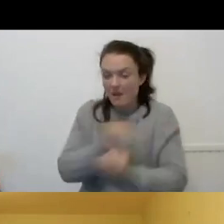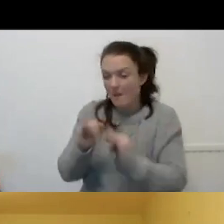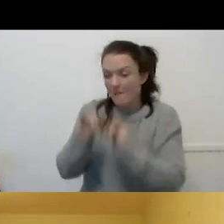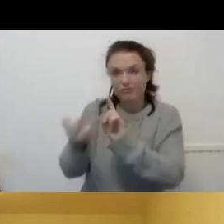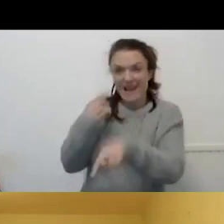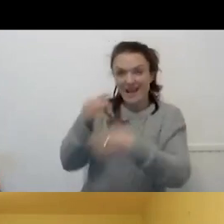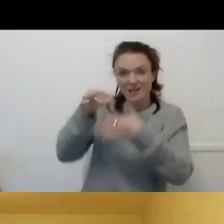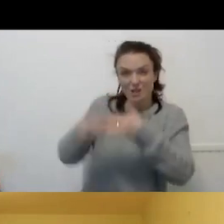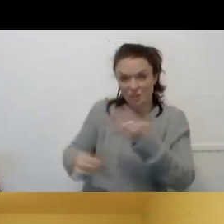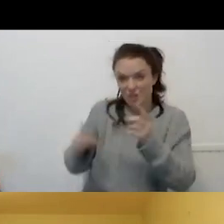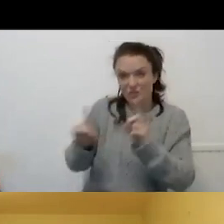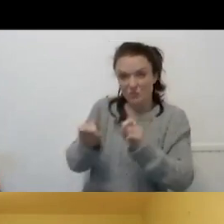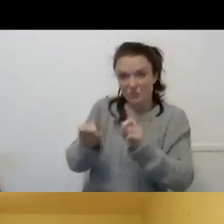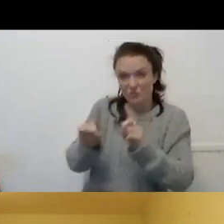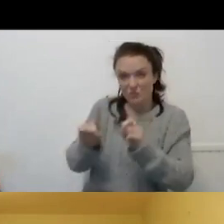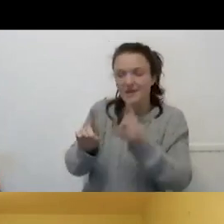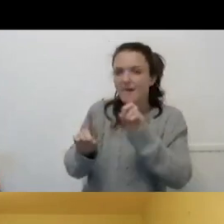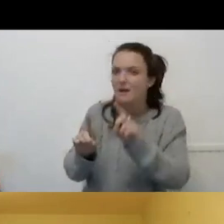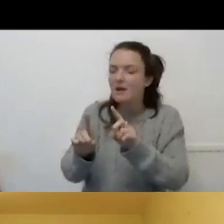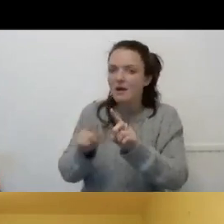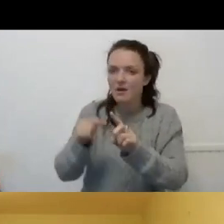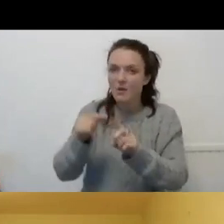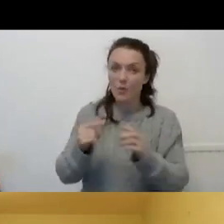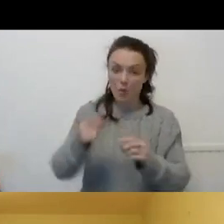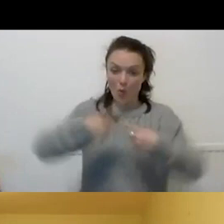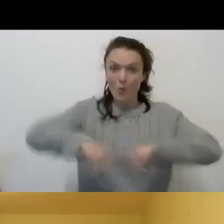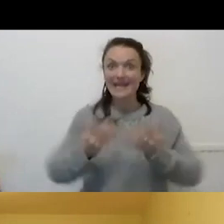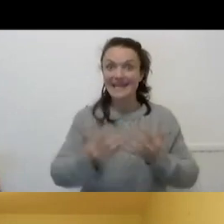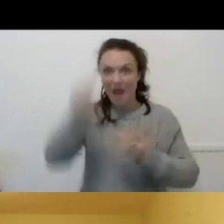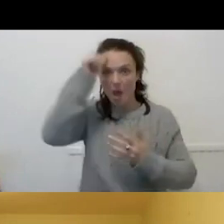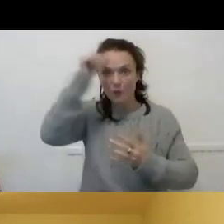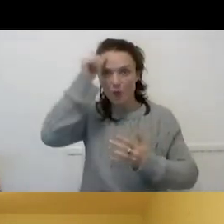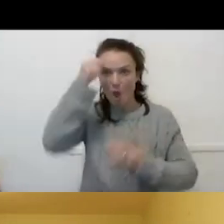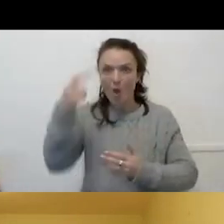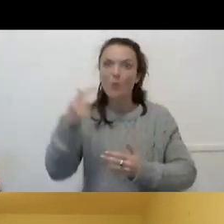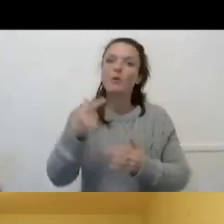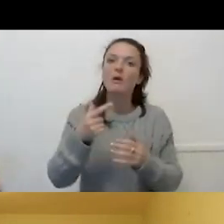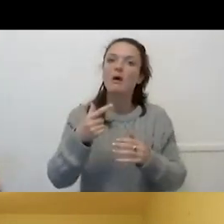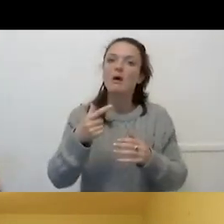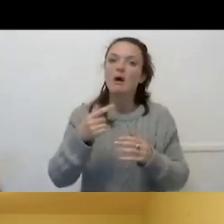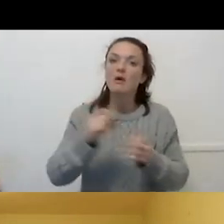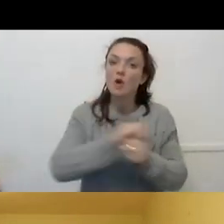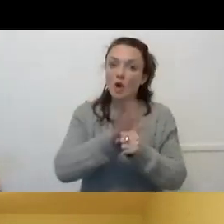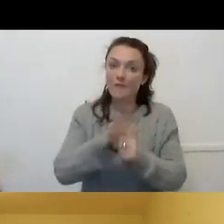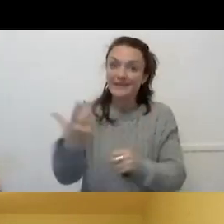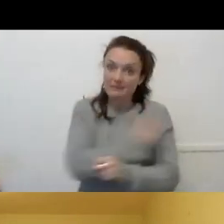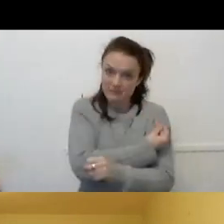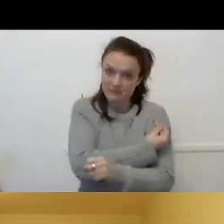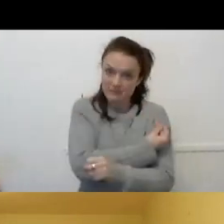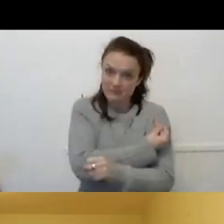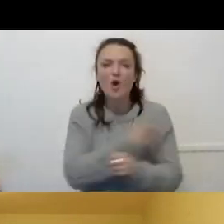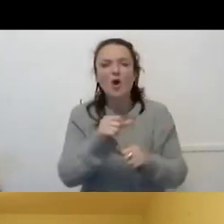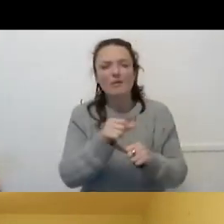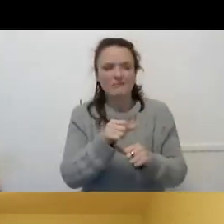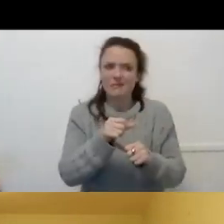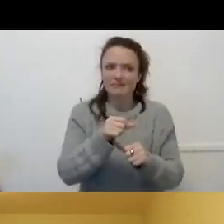and they are short term and don't cause any long lasting problems. And so, these, this information